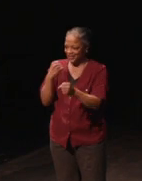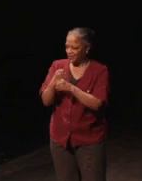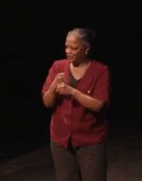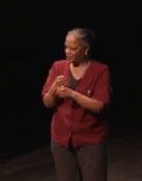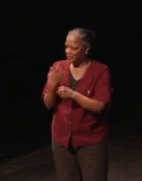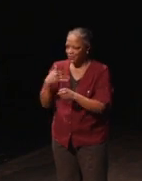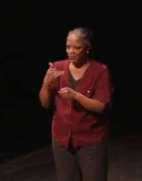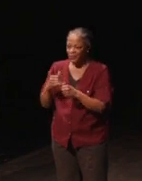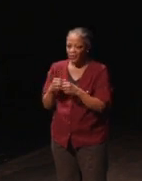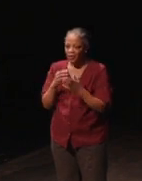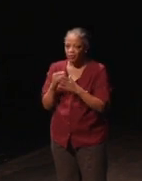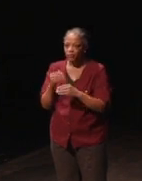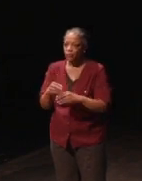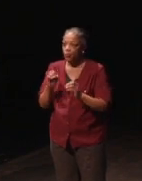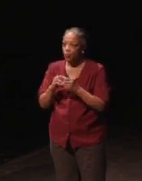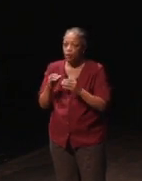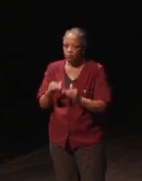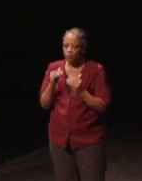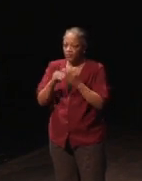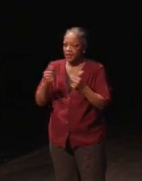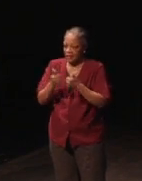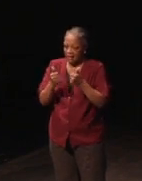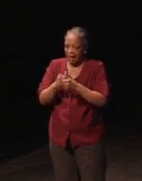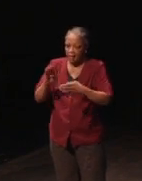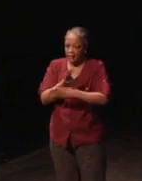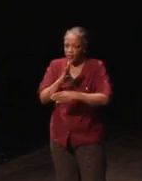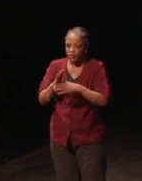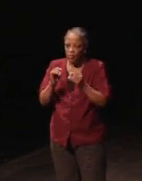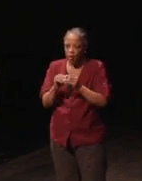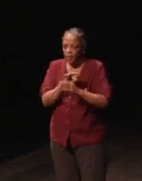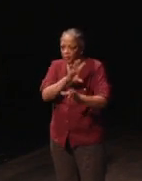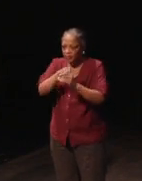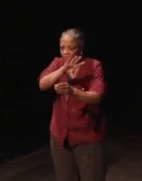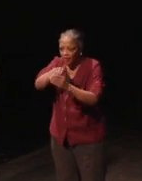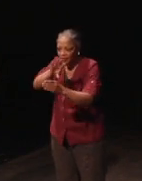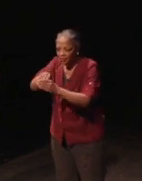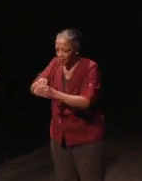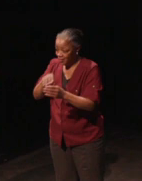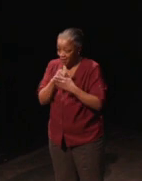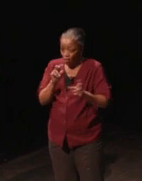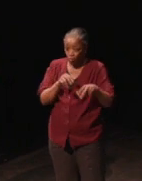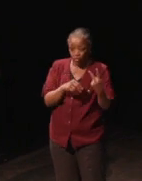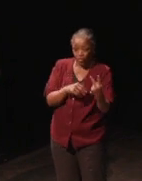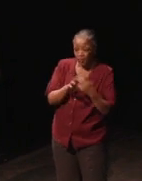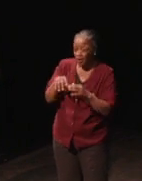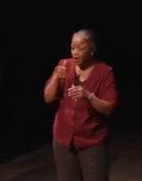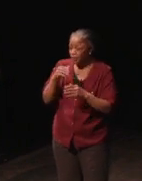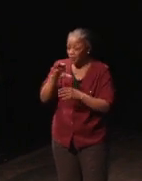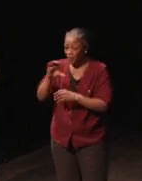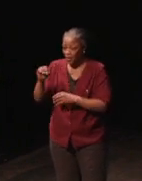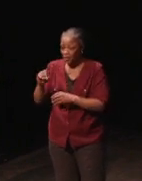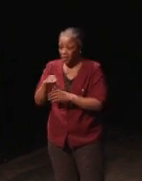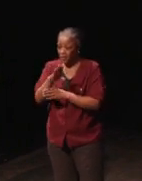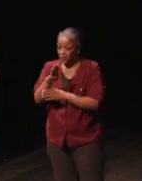huge uptake from the games industry. Not just these two, but other companies like Gaikai, like BBC, like Funko,